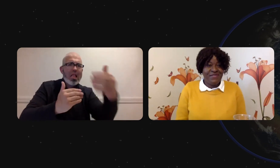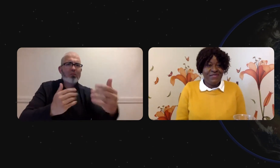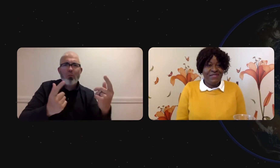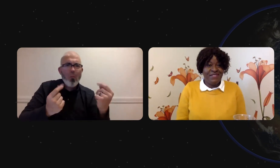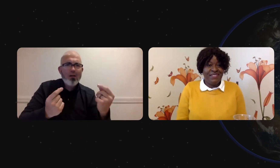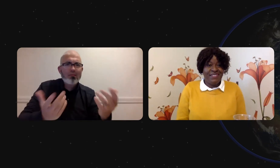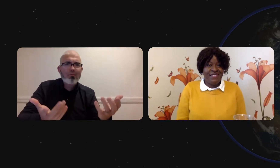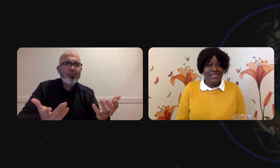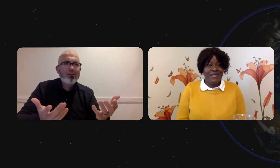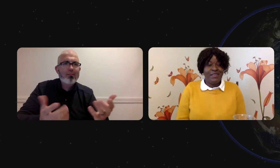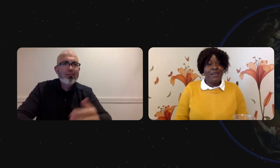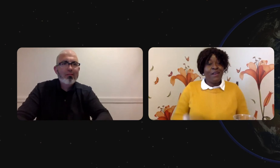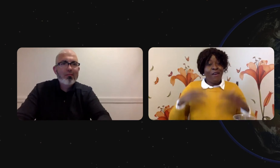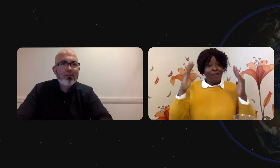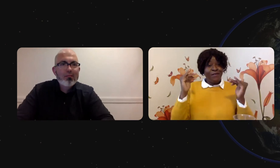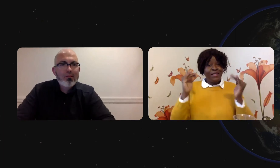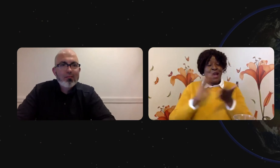What's your goal when you're done and have your doctorate?